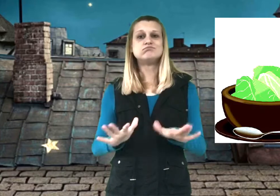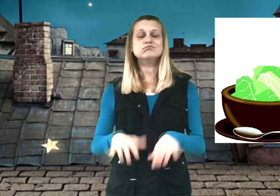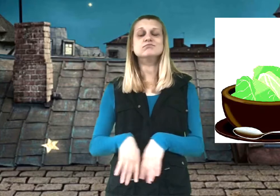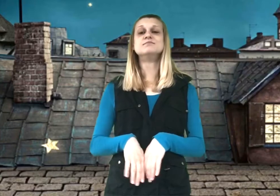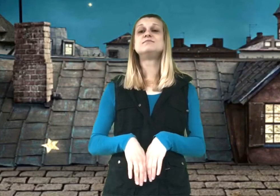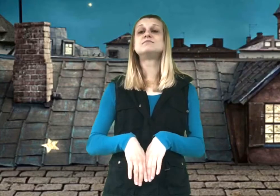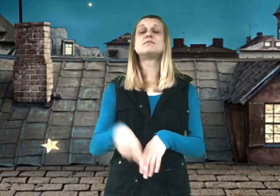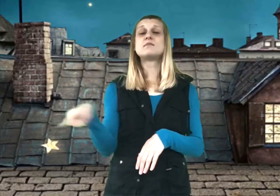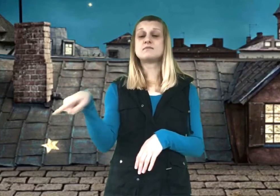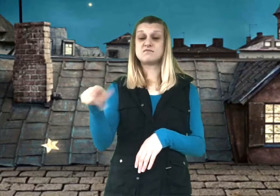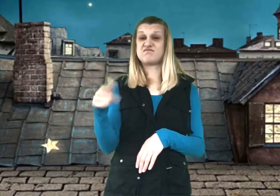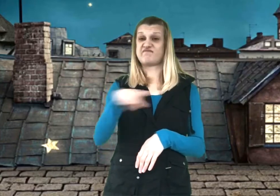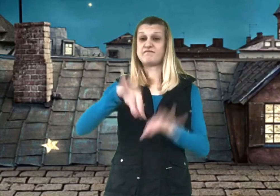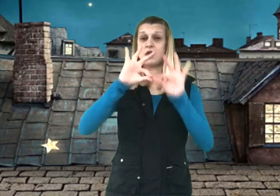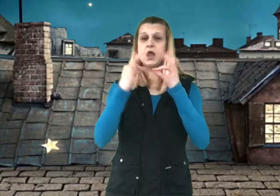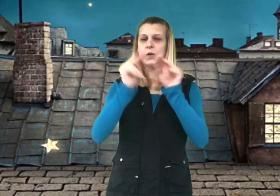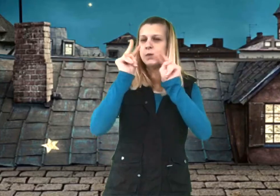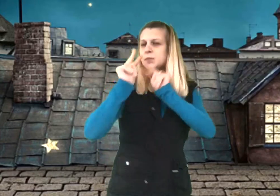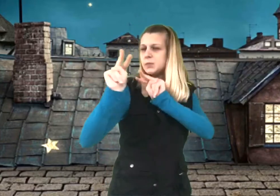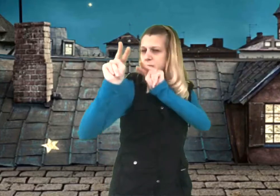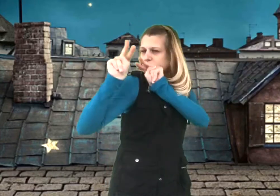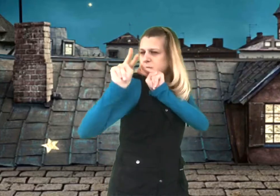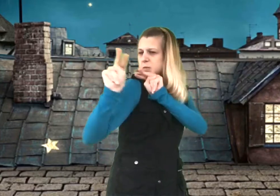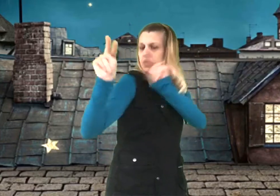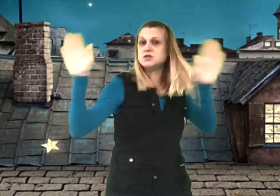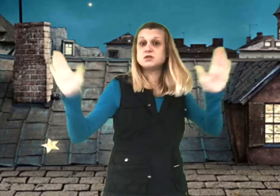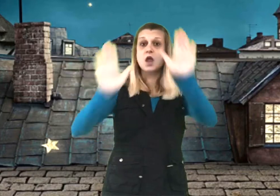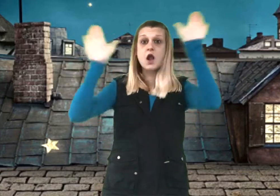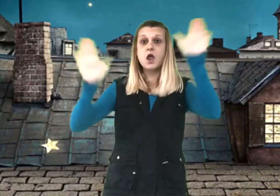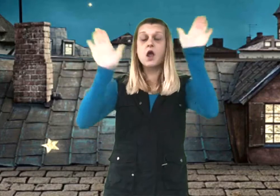They all looked forward to Sundays